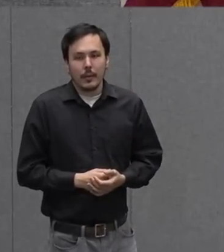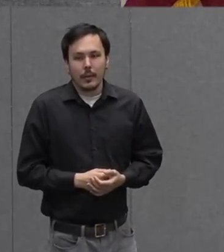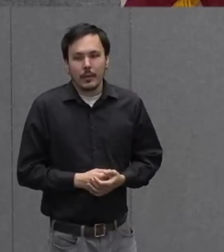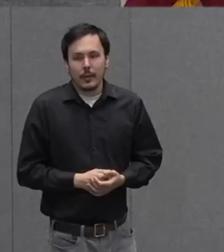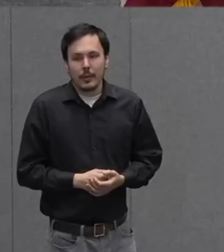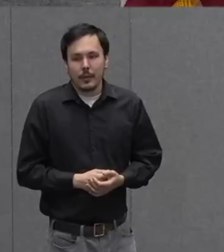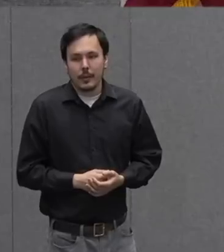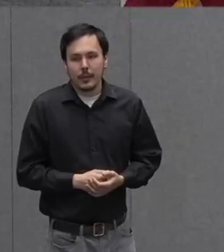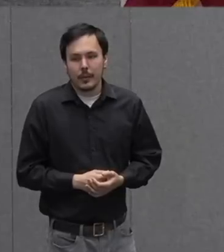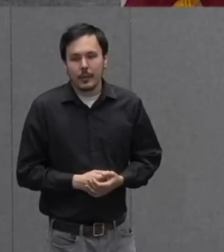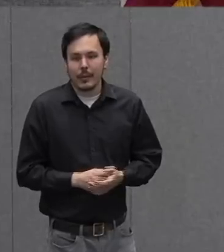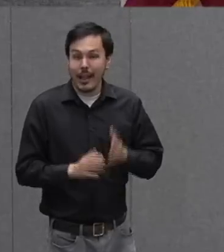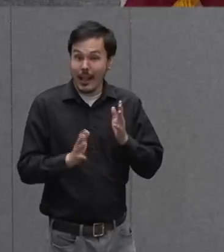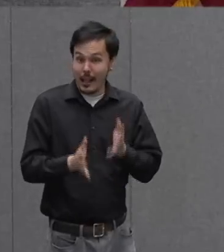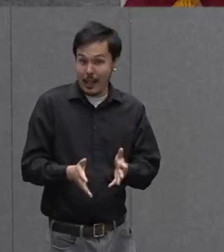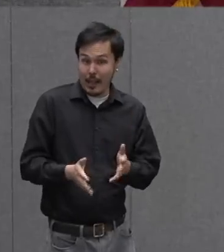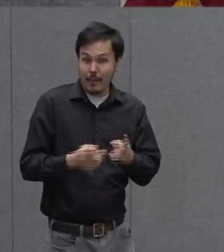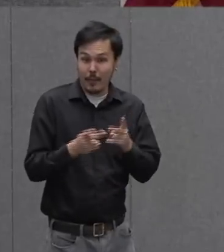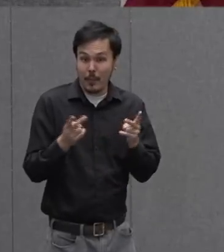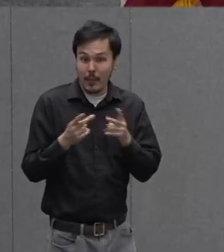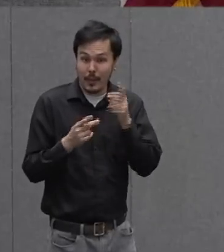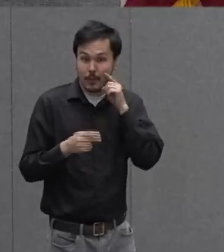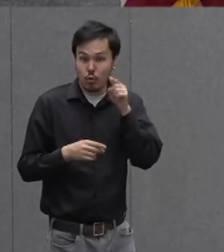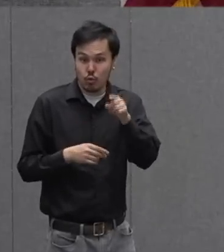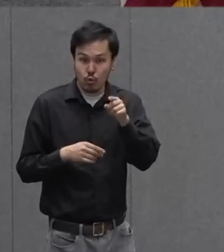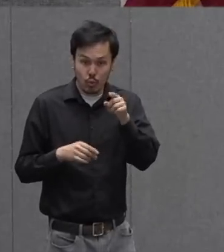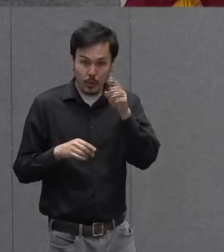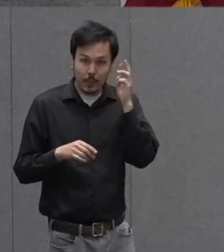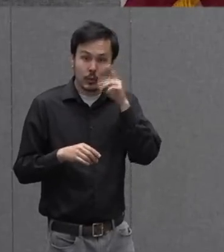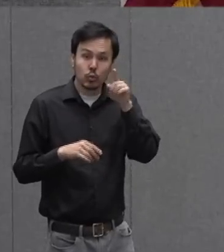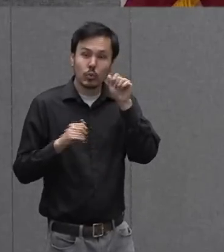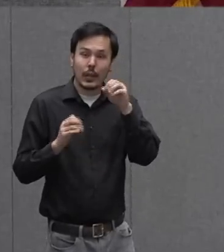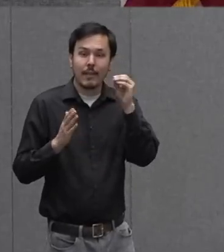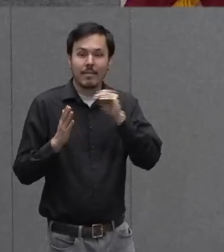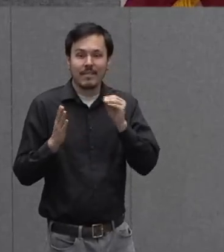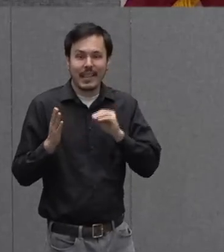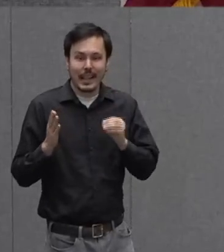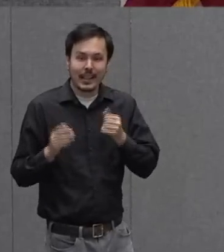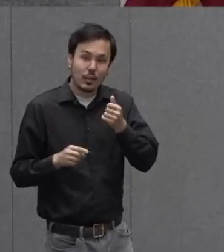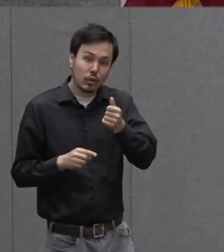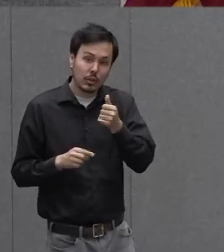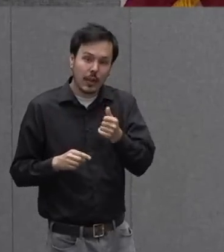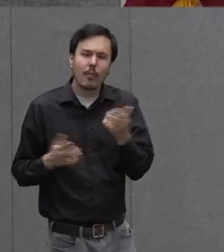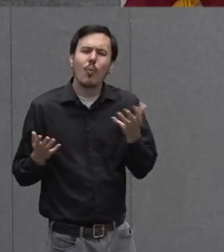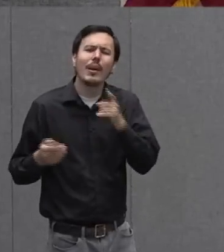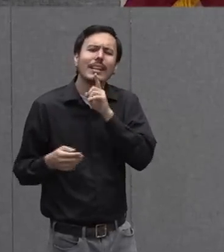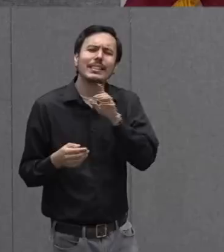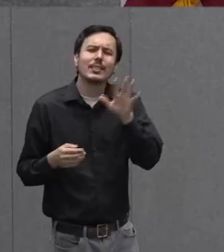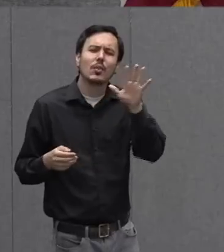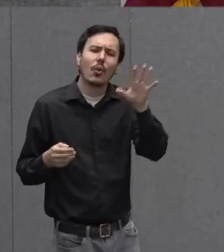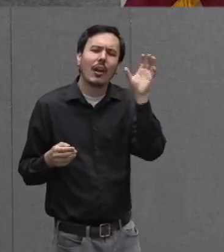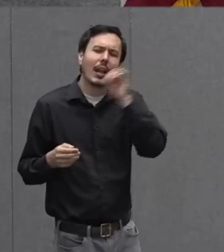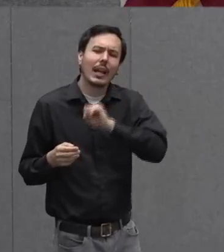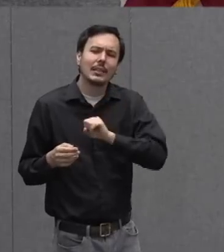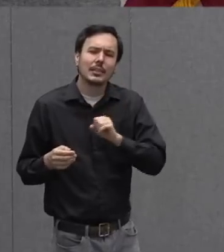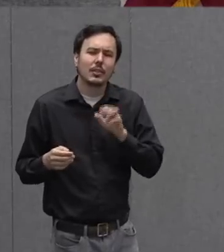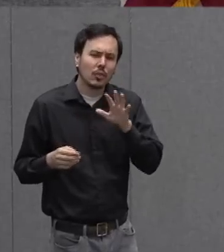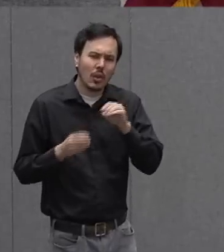and I left a spot for you so you could fill this in on a piece of paper yourself. What did you guess? What number did you go up to?